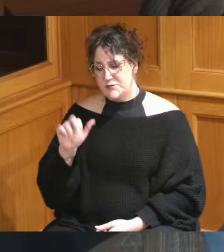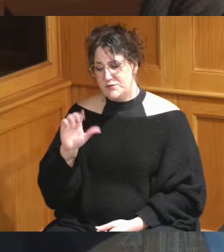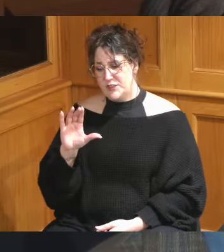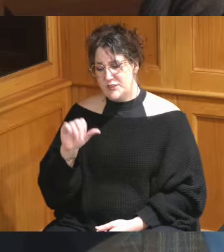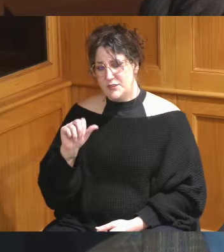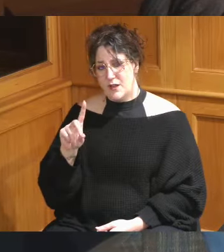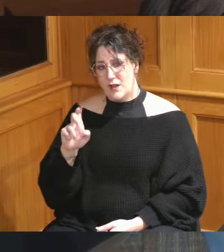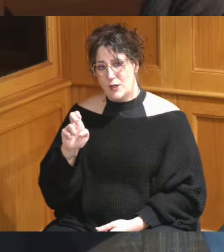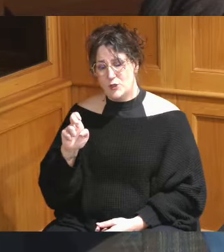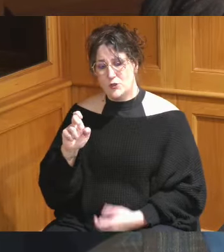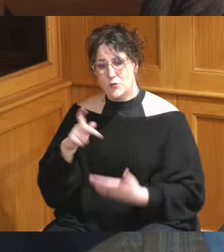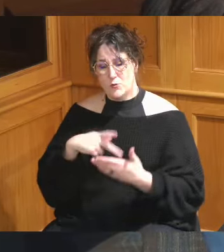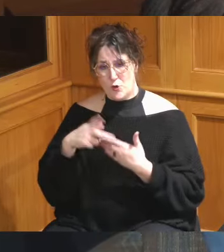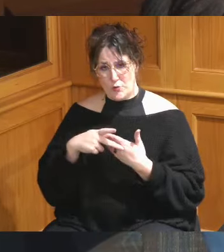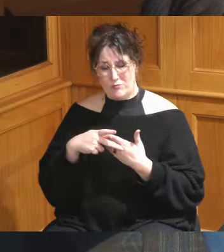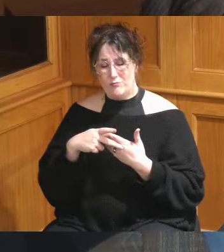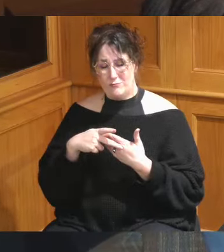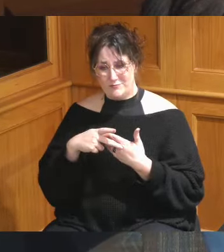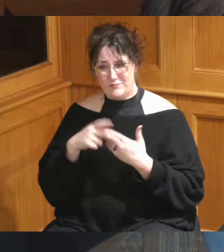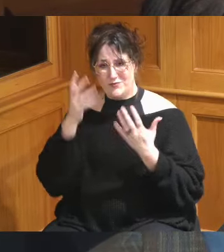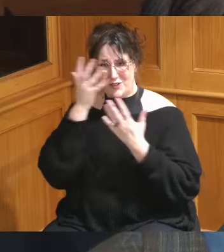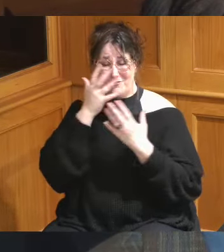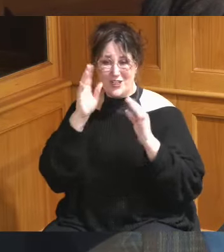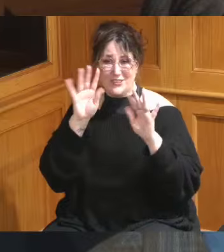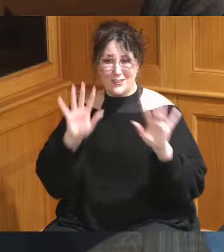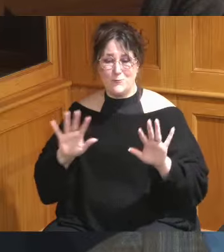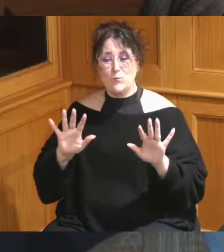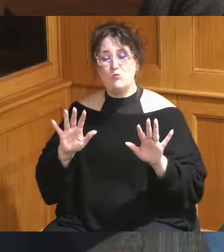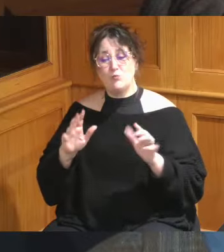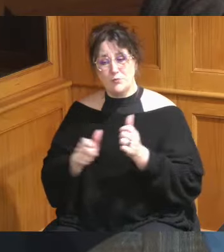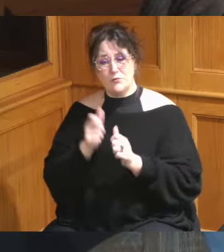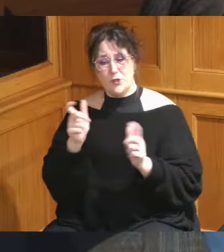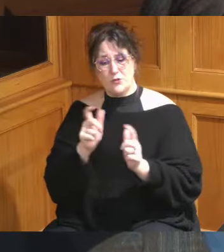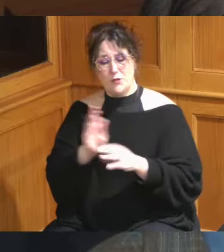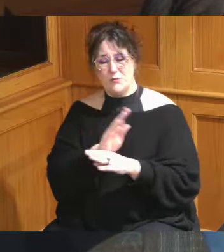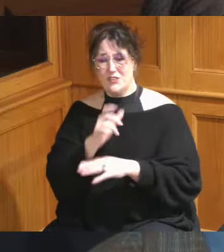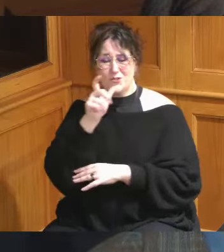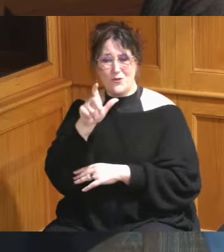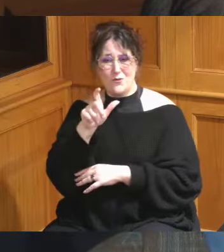with facade programs. Most small business don't have time to do the outside and all that and these